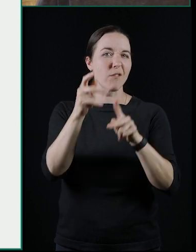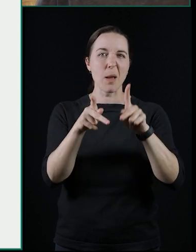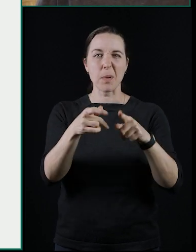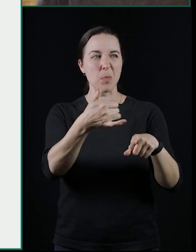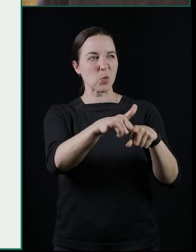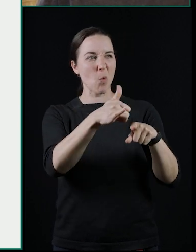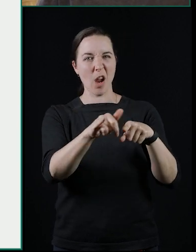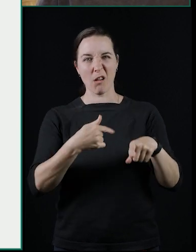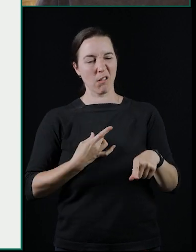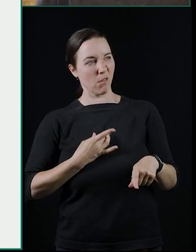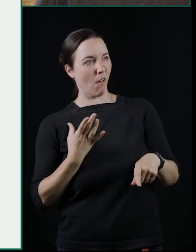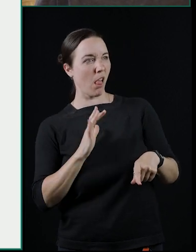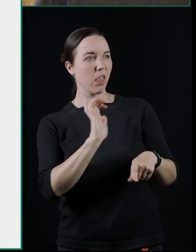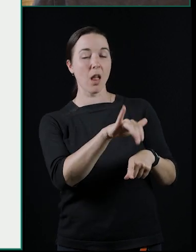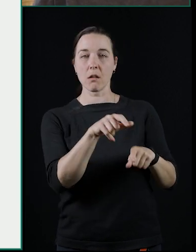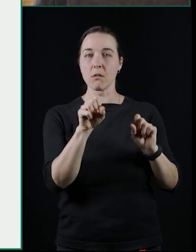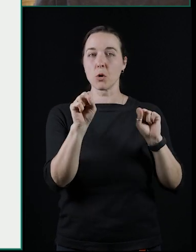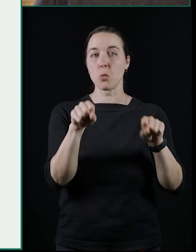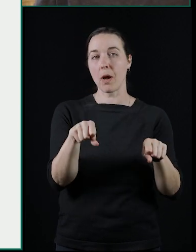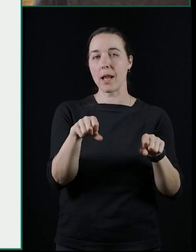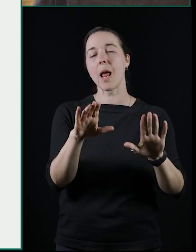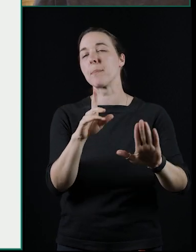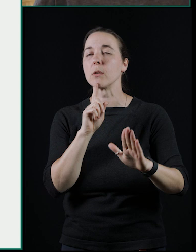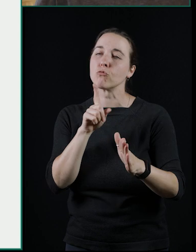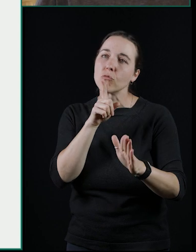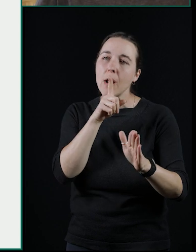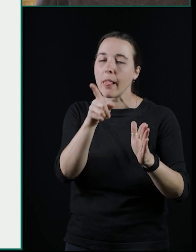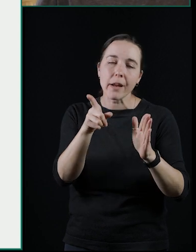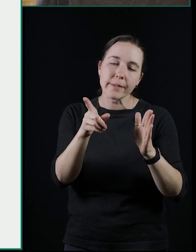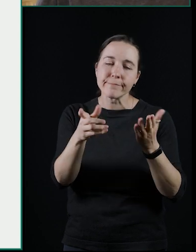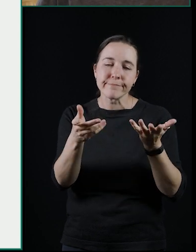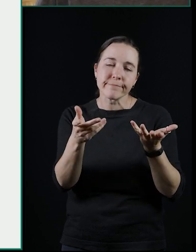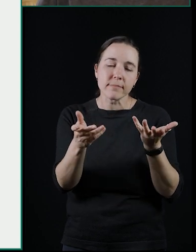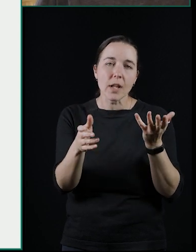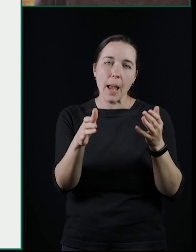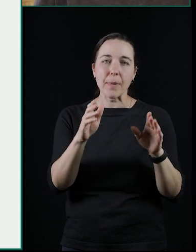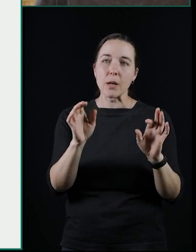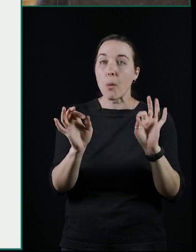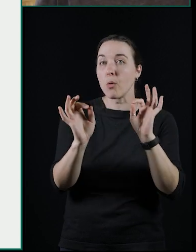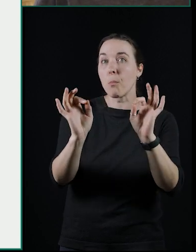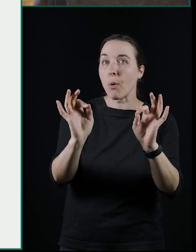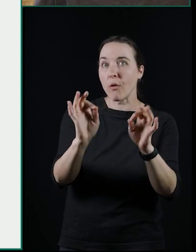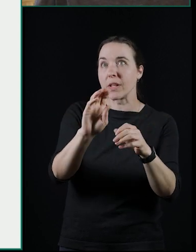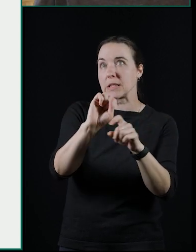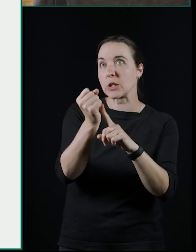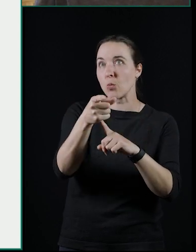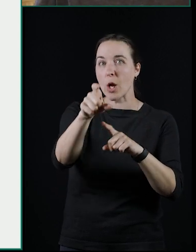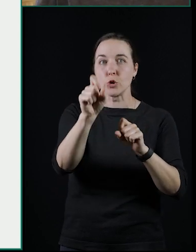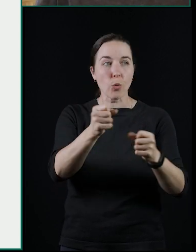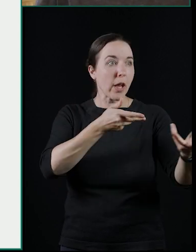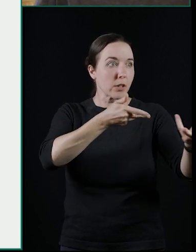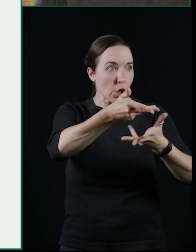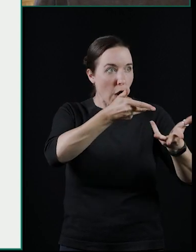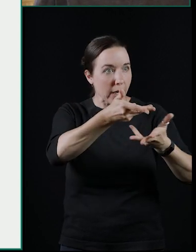So if people curse and you don't like that, you can ideally, you should be able to tune that out.